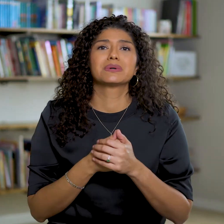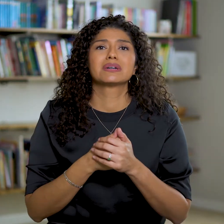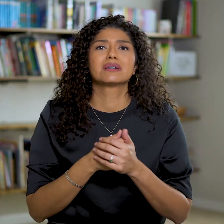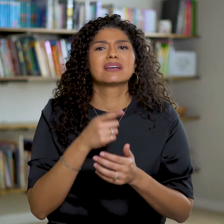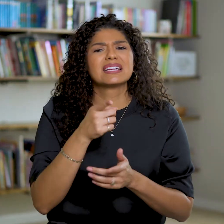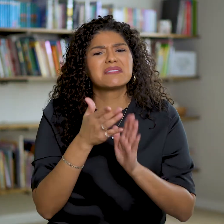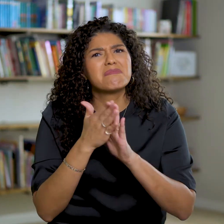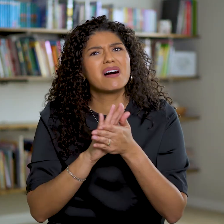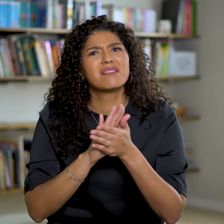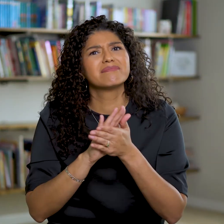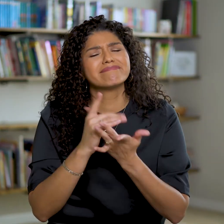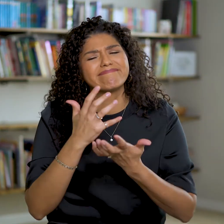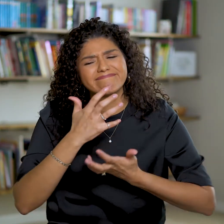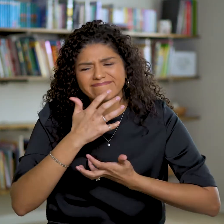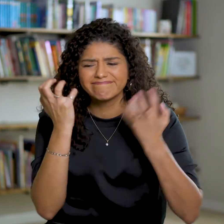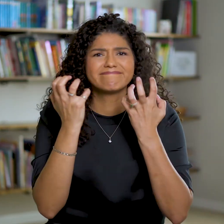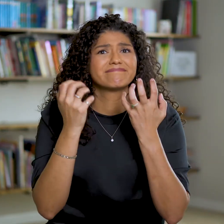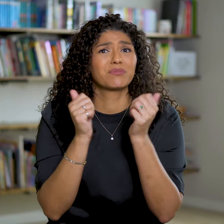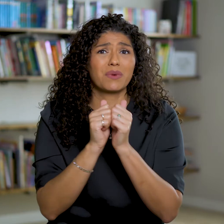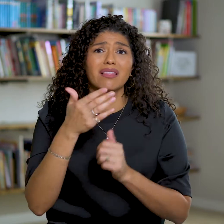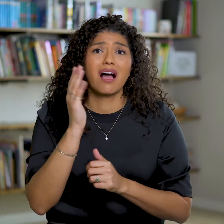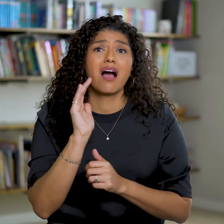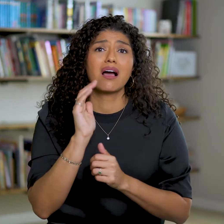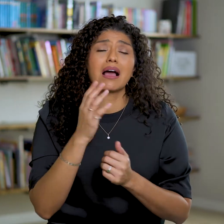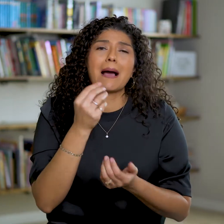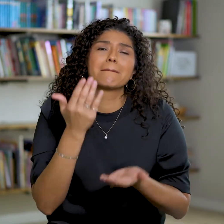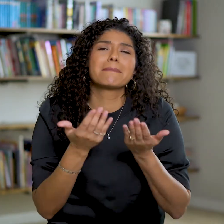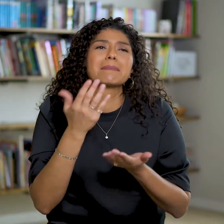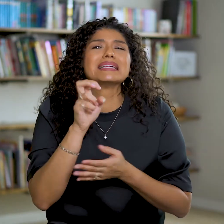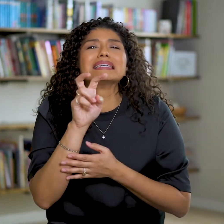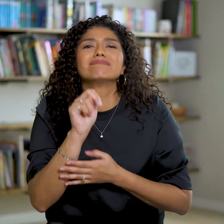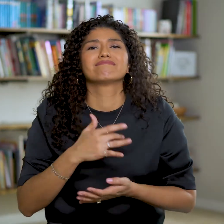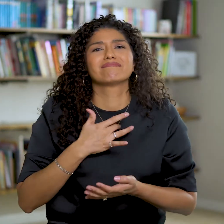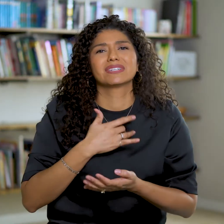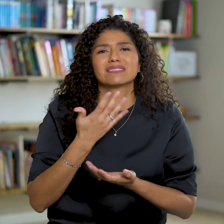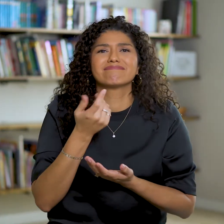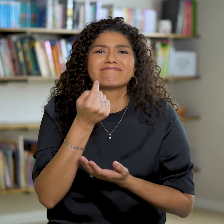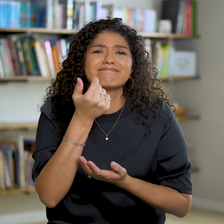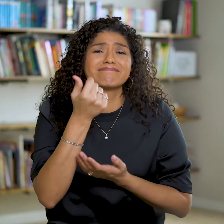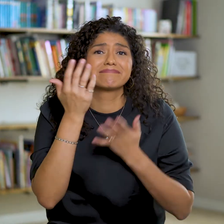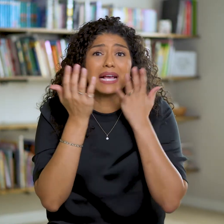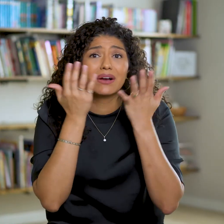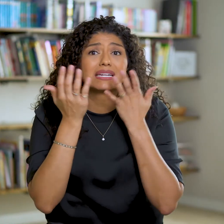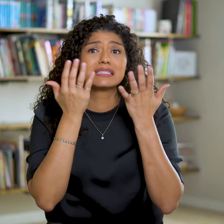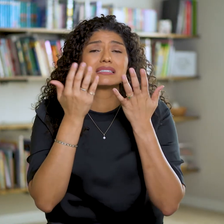He gets angry with God and may even be a little embarrassed,